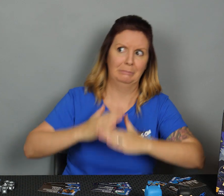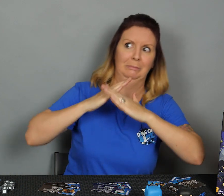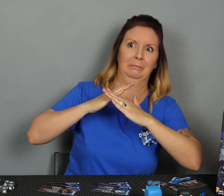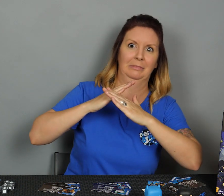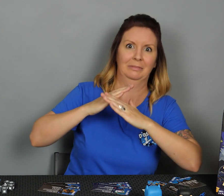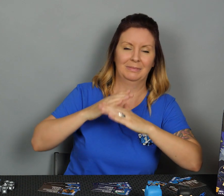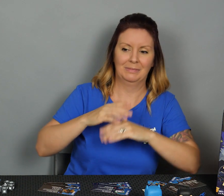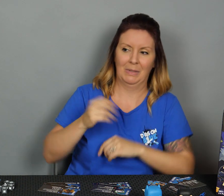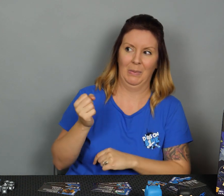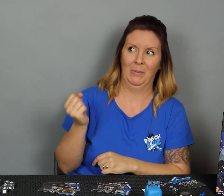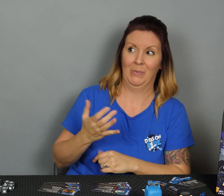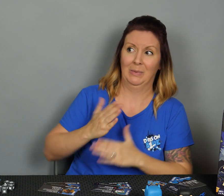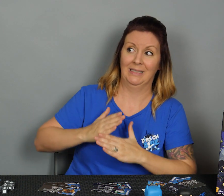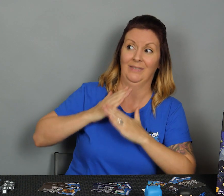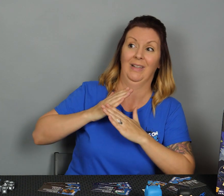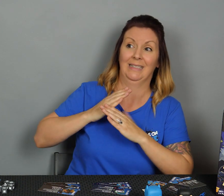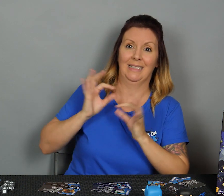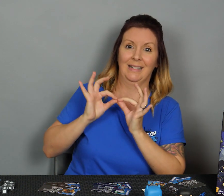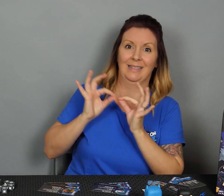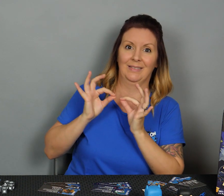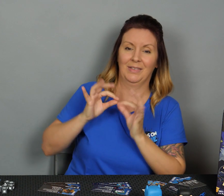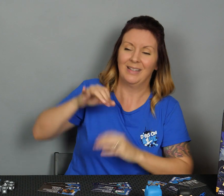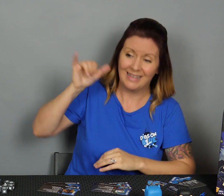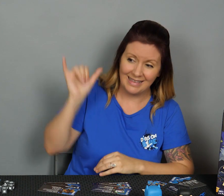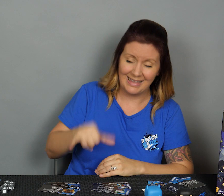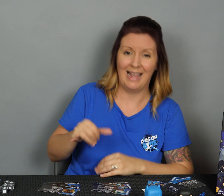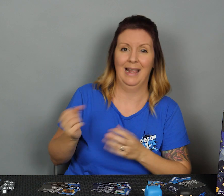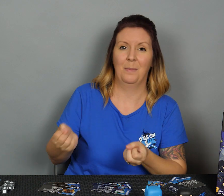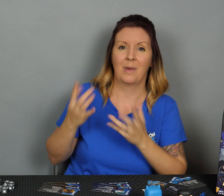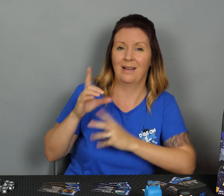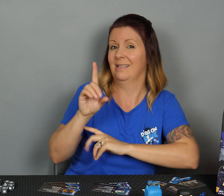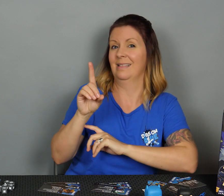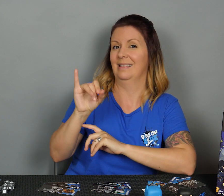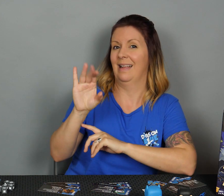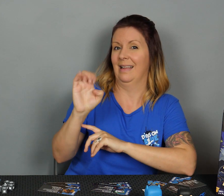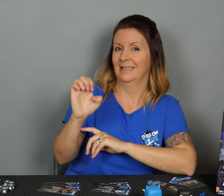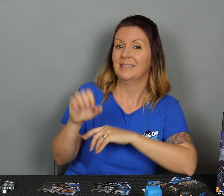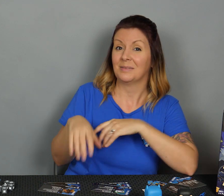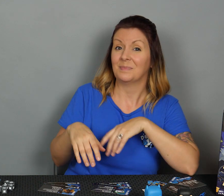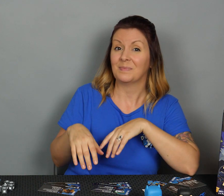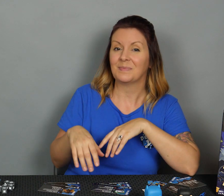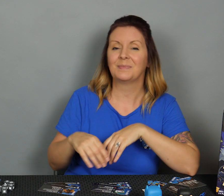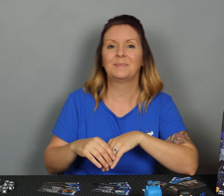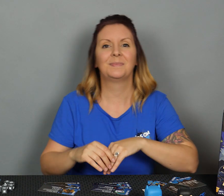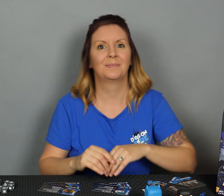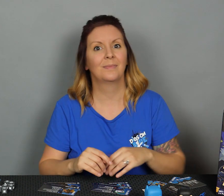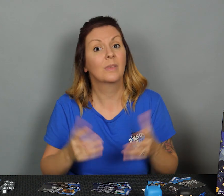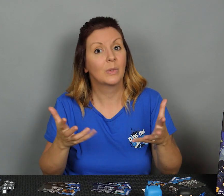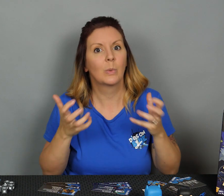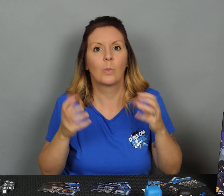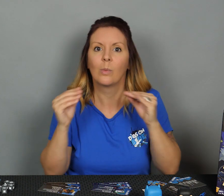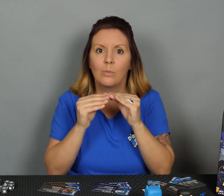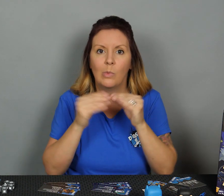The other player tries to defend themself by rolling their defense value amount of dice.